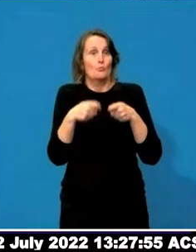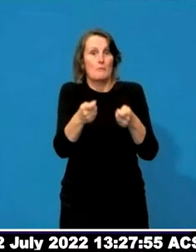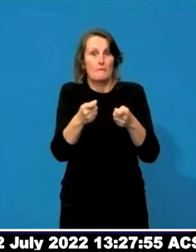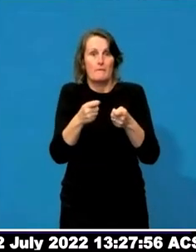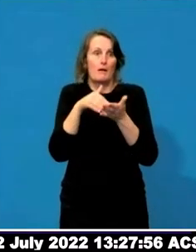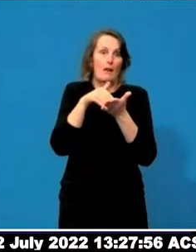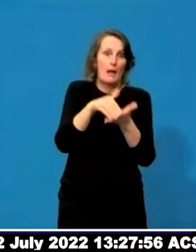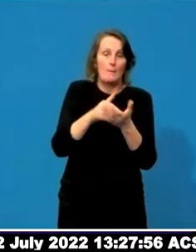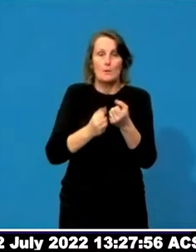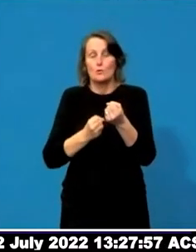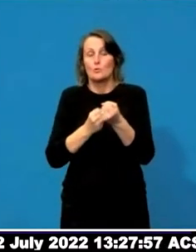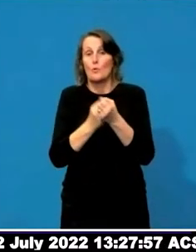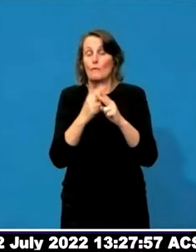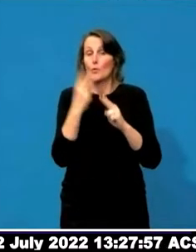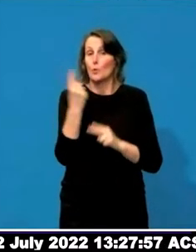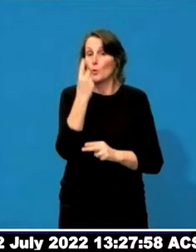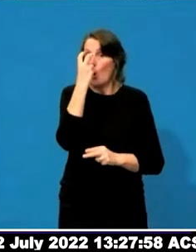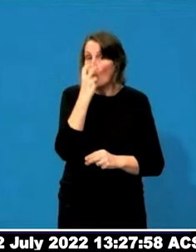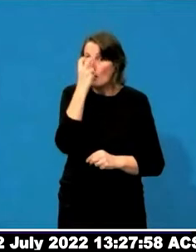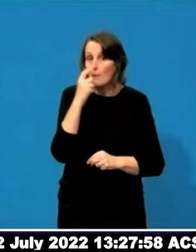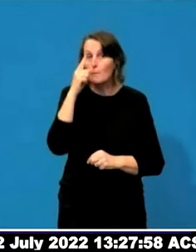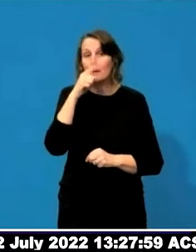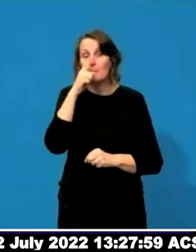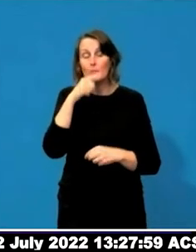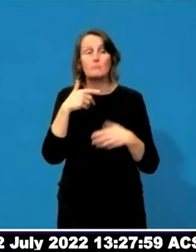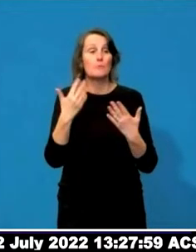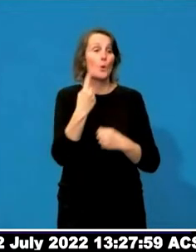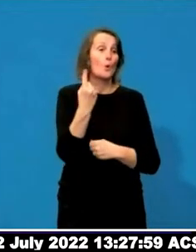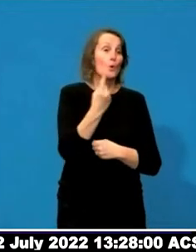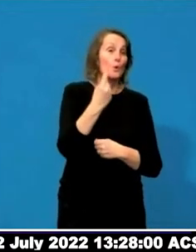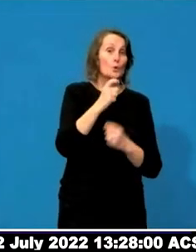We provide supports to people with disabilities with NDIS plans